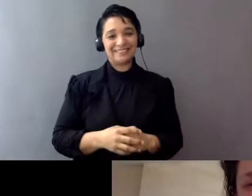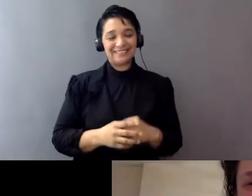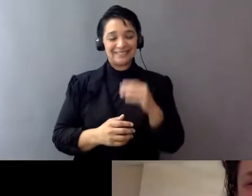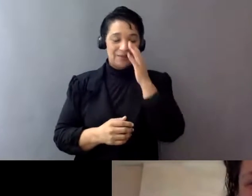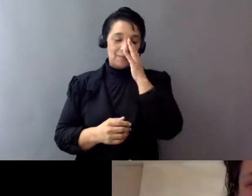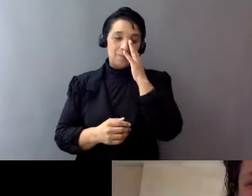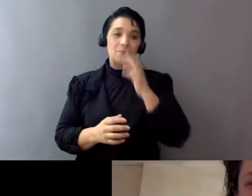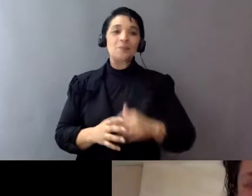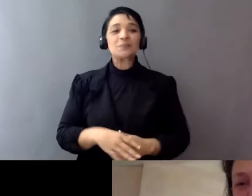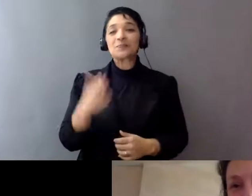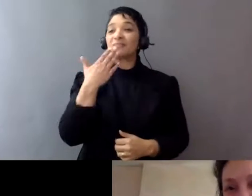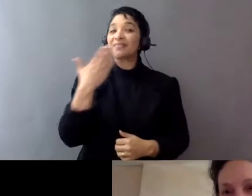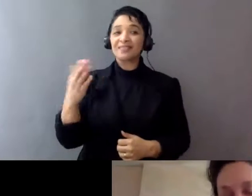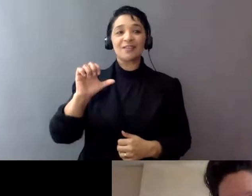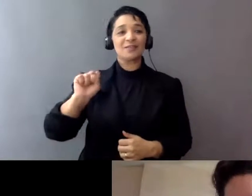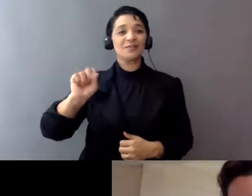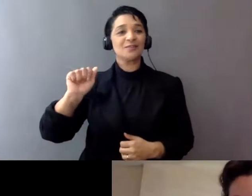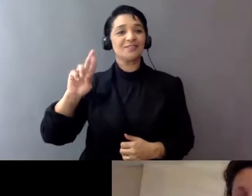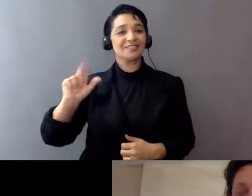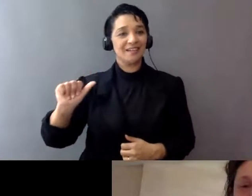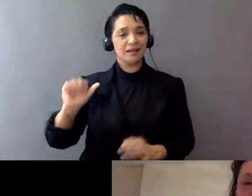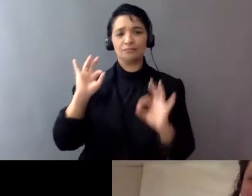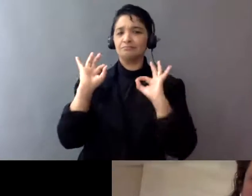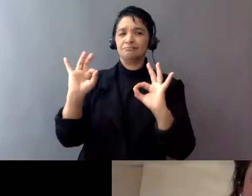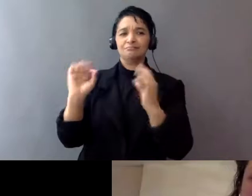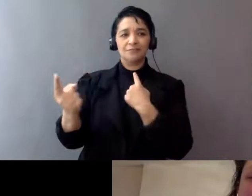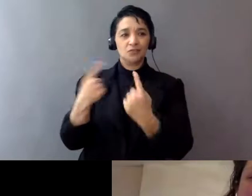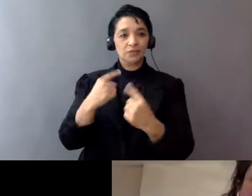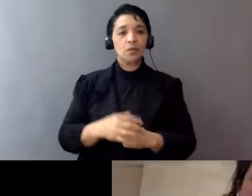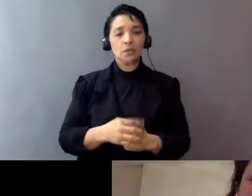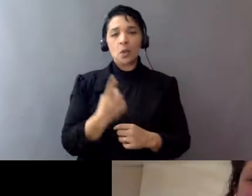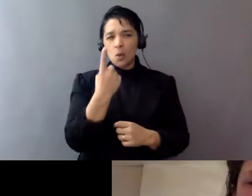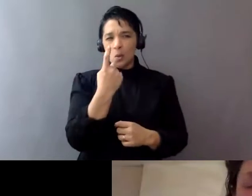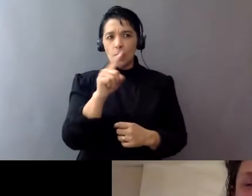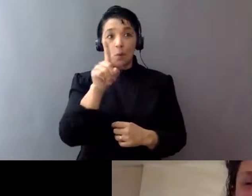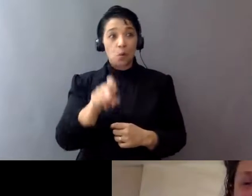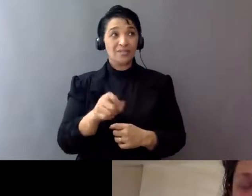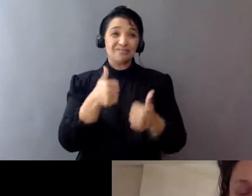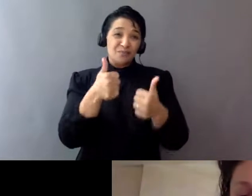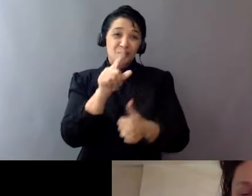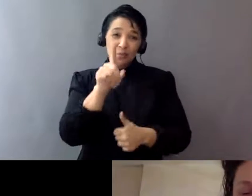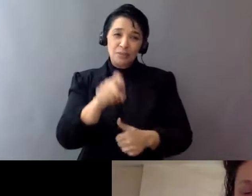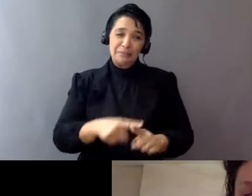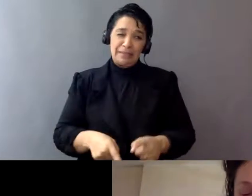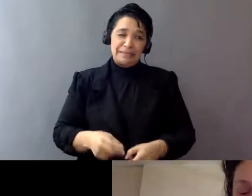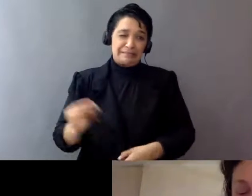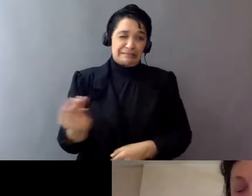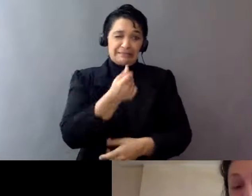There was another question, but we are running out of time.